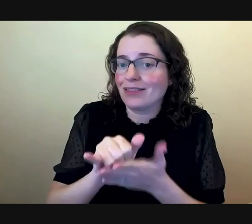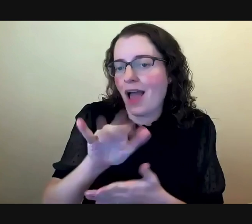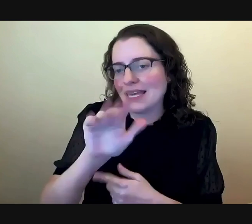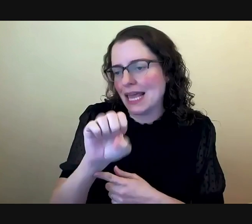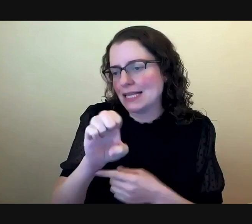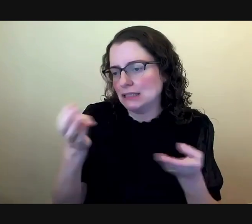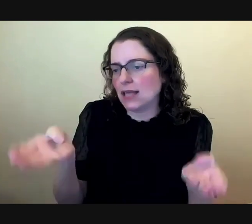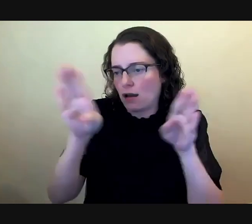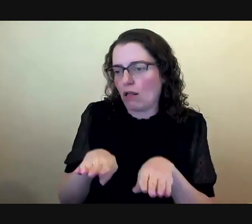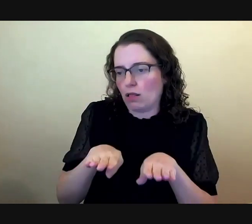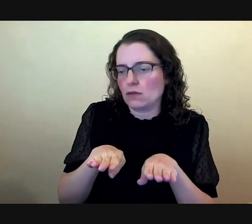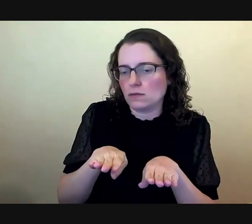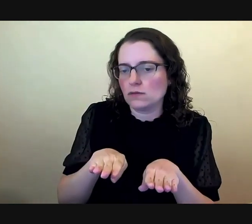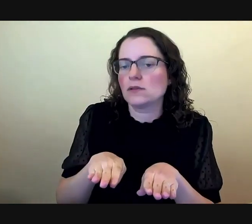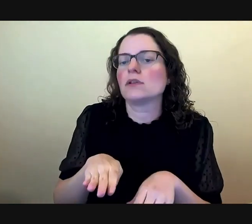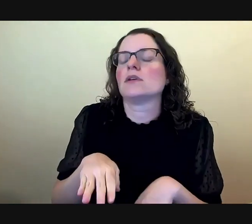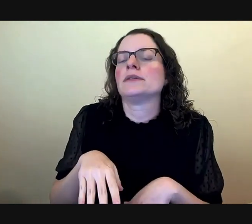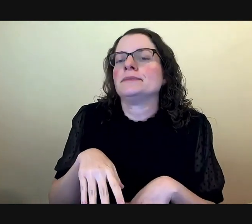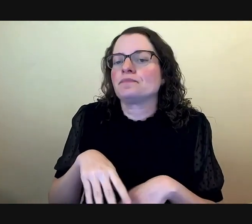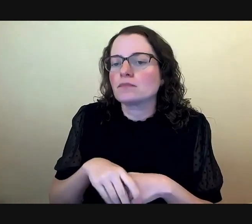Eventually, that case was settled.